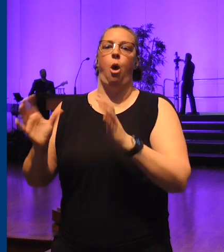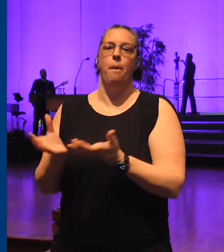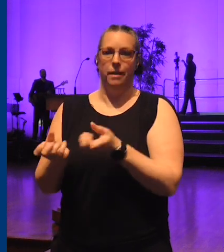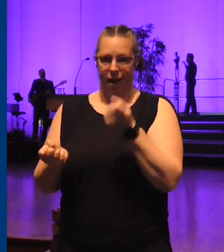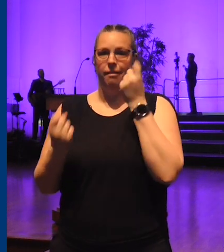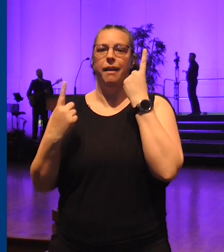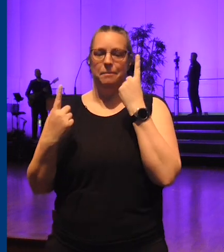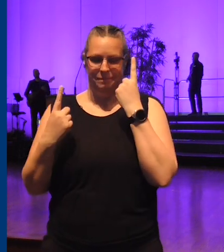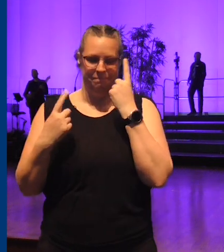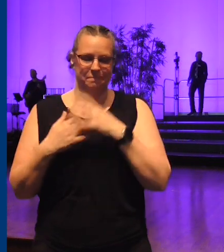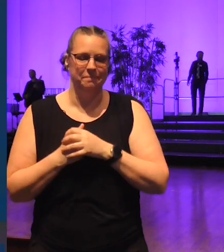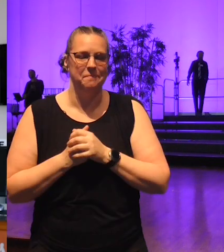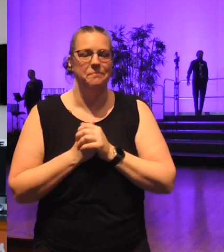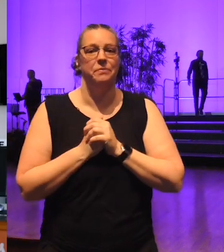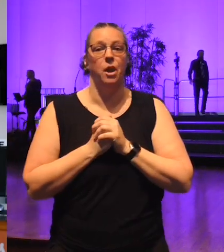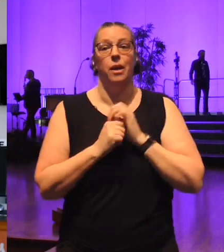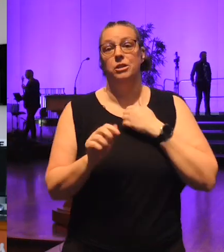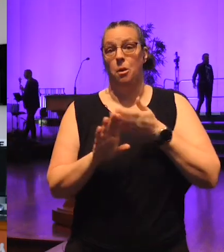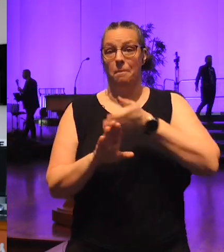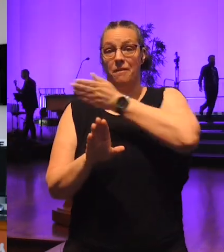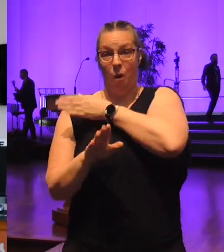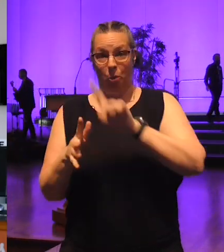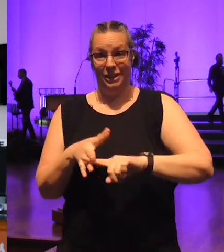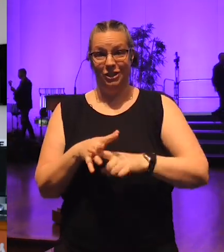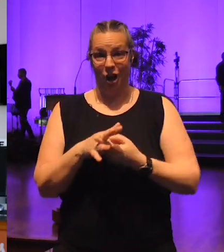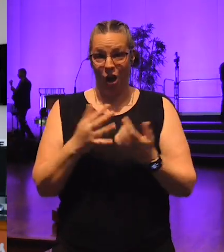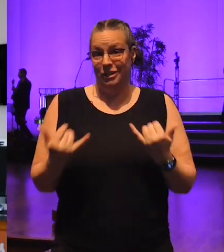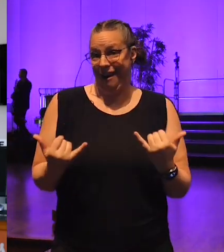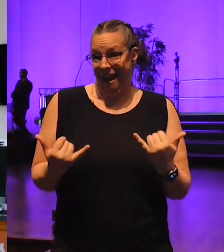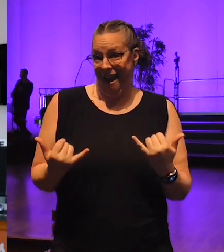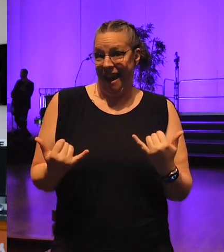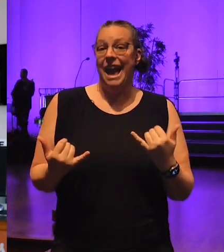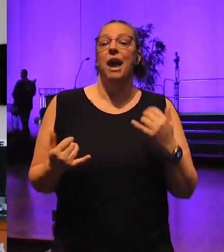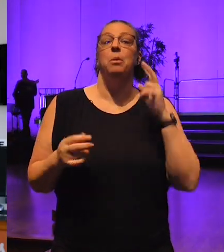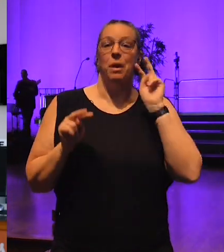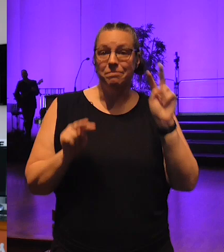Global Enlightenment before we get started today we want to give you a look at a few things coming